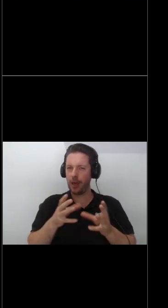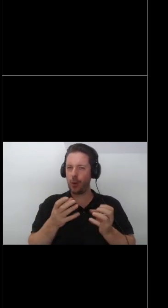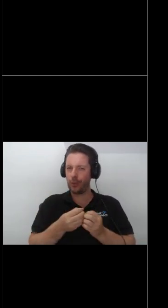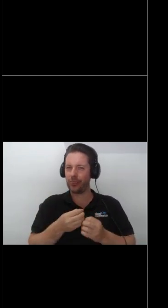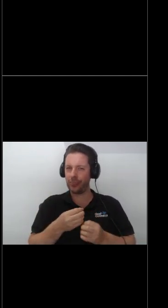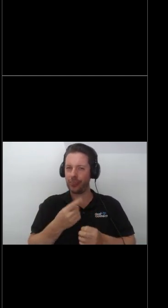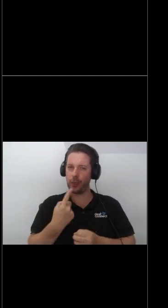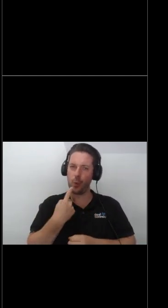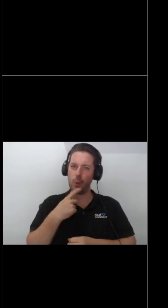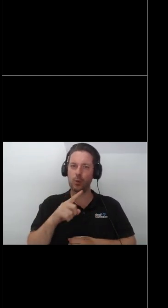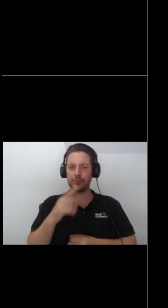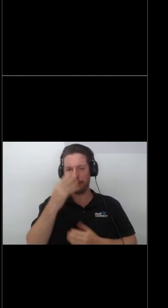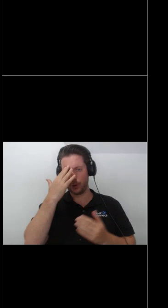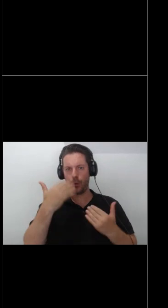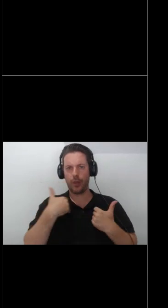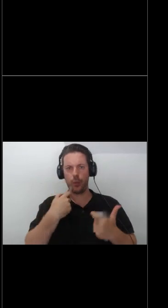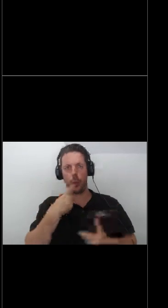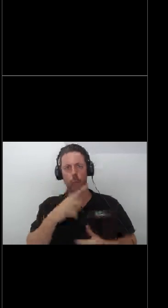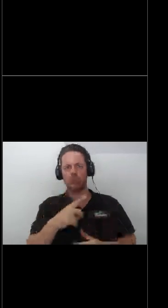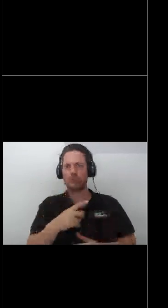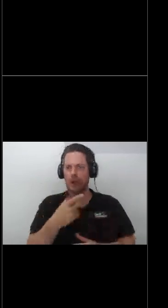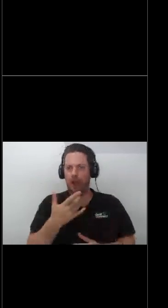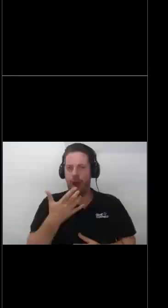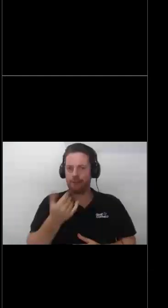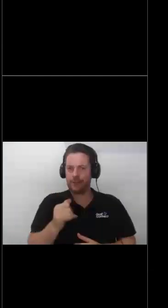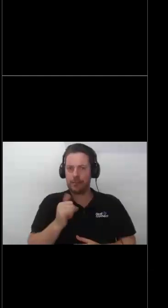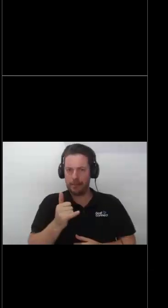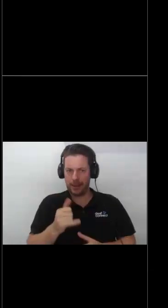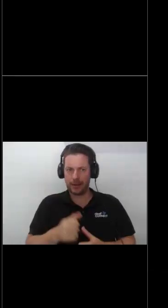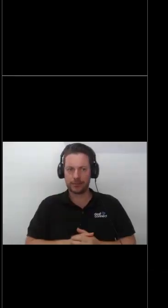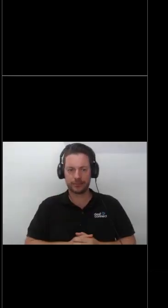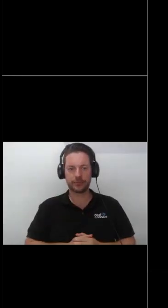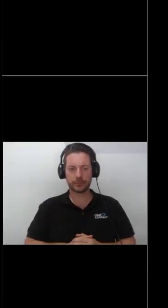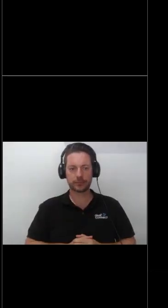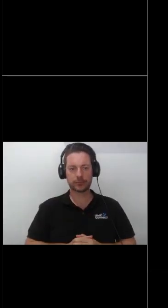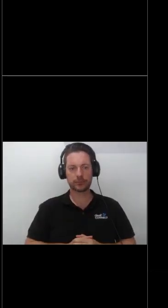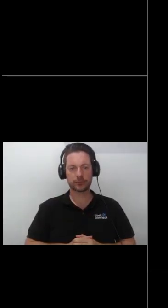So I guess some when considering to get a report,